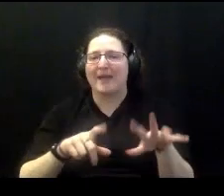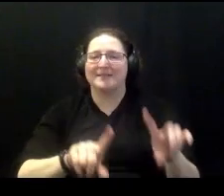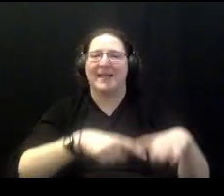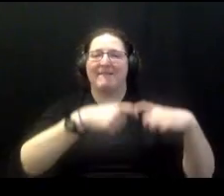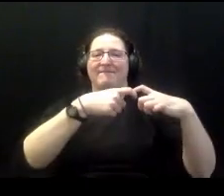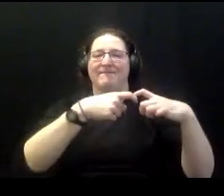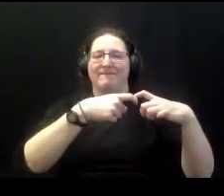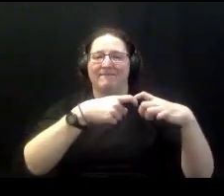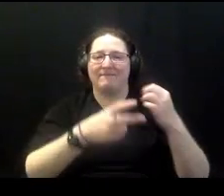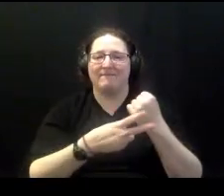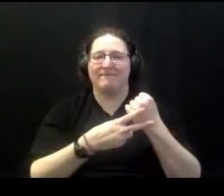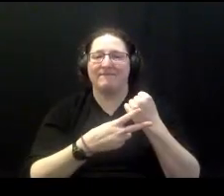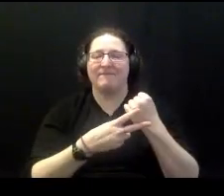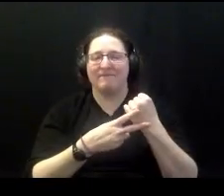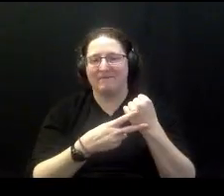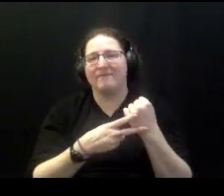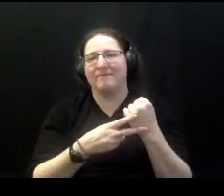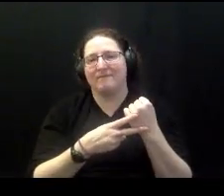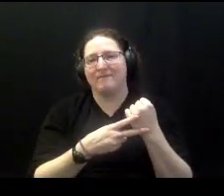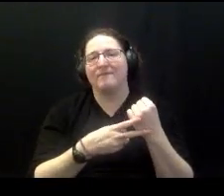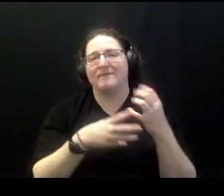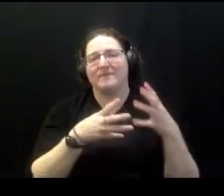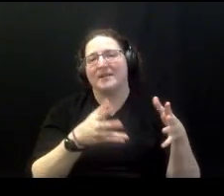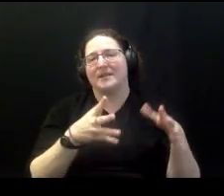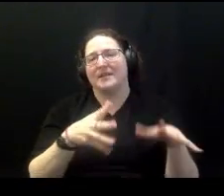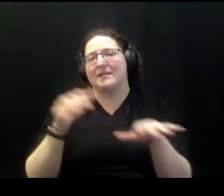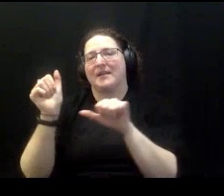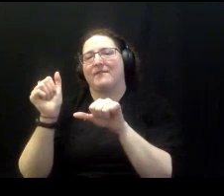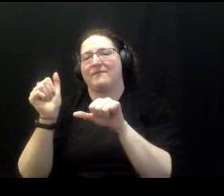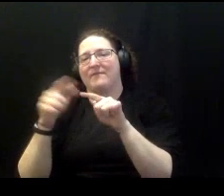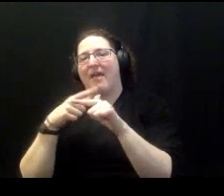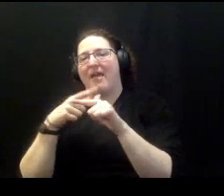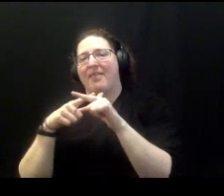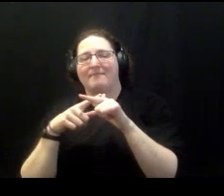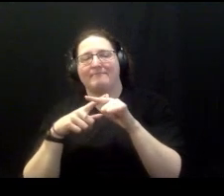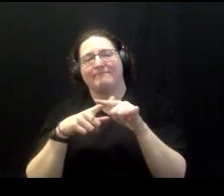which you can leave the survey and resume later. You will have to supply your email address